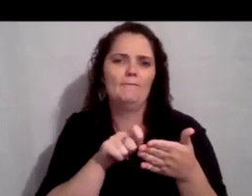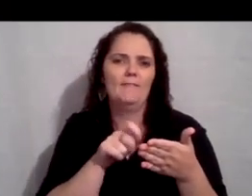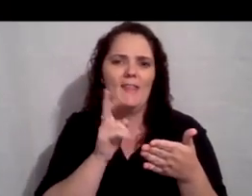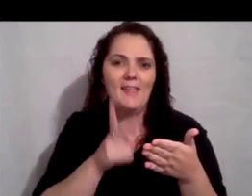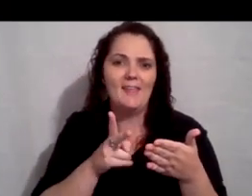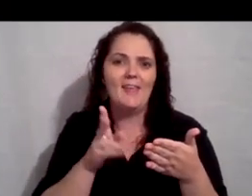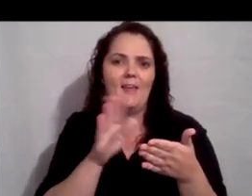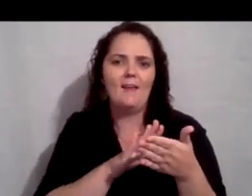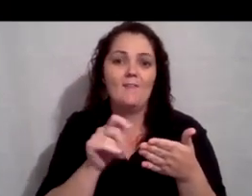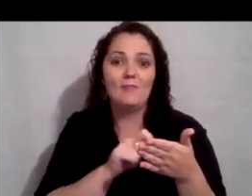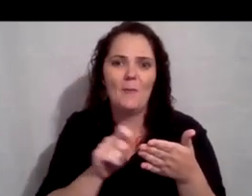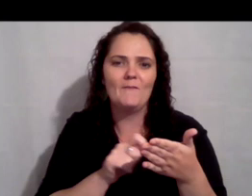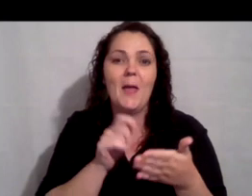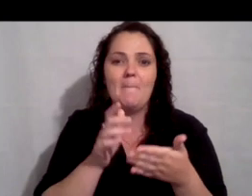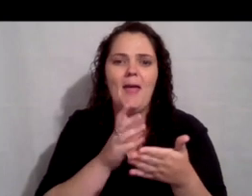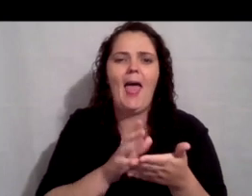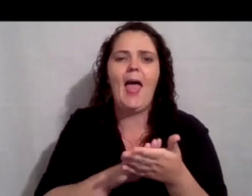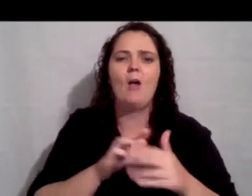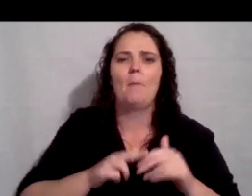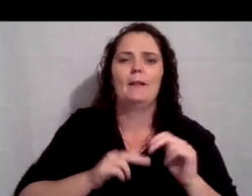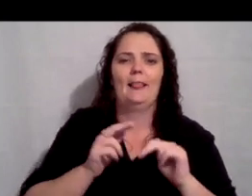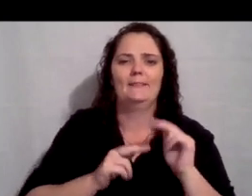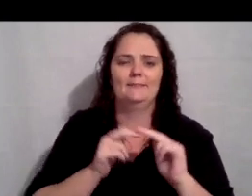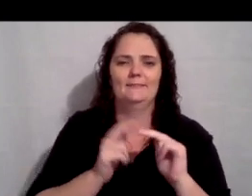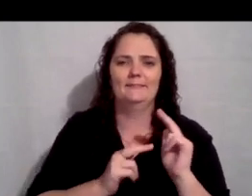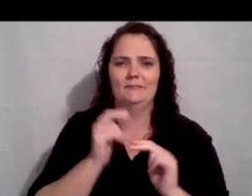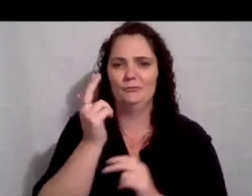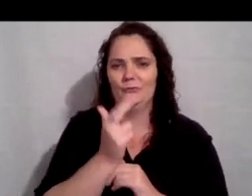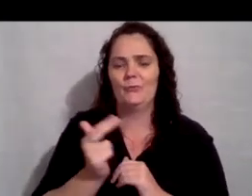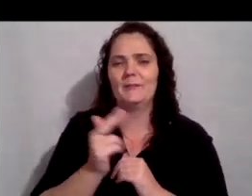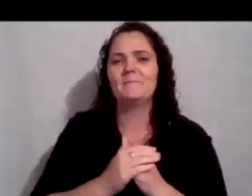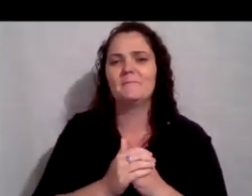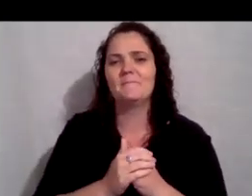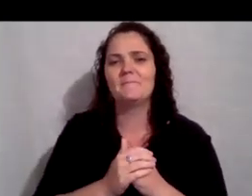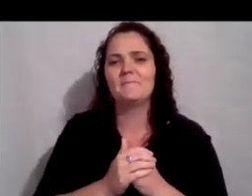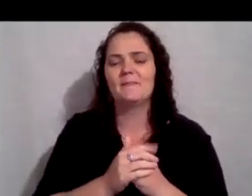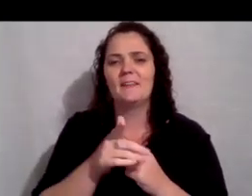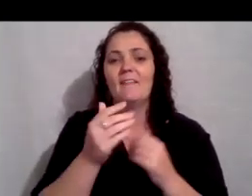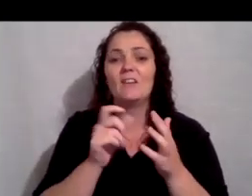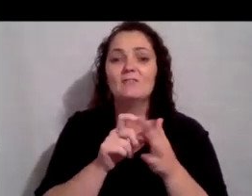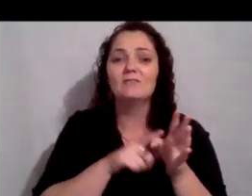rubbing back as a productive method of building the drawing. So in this particular work you can see that it's done in dye and